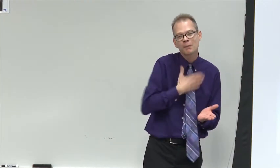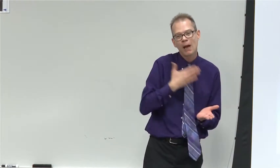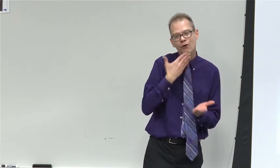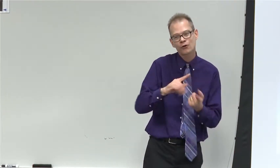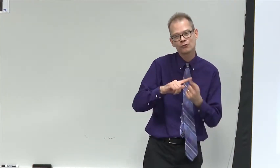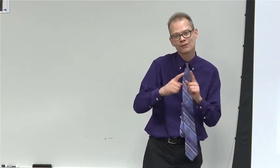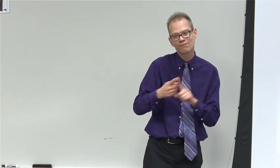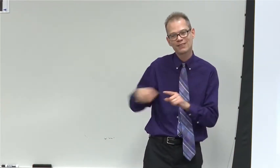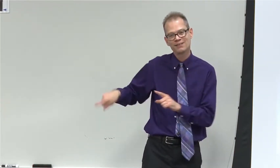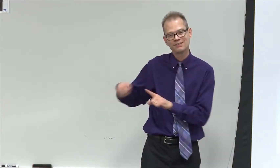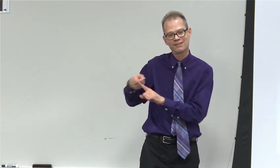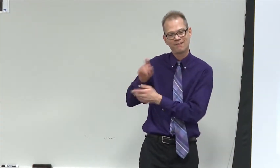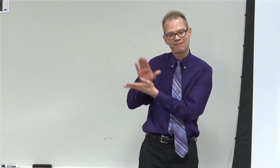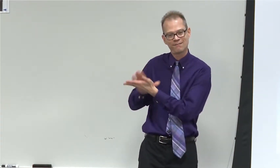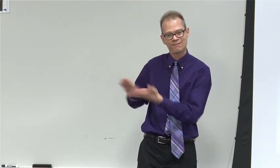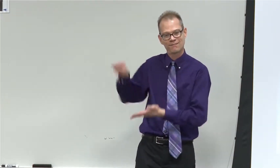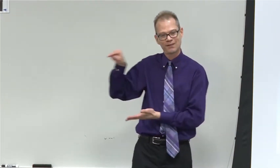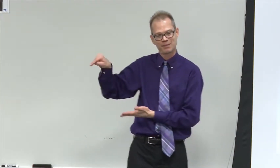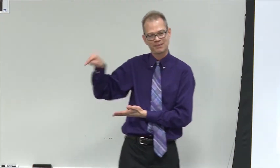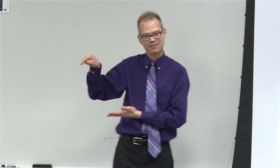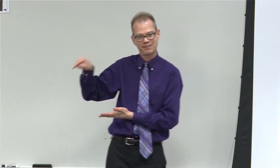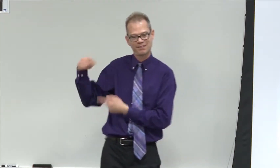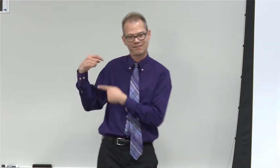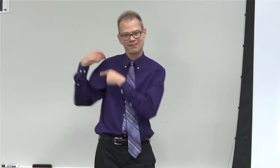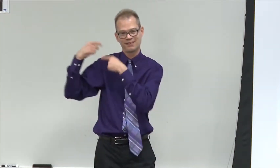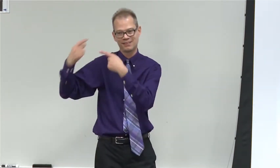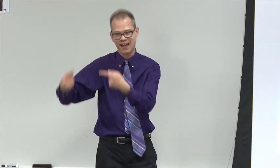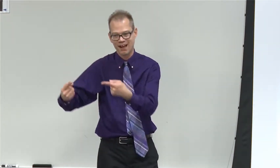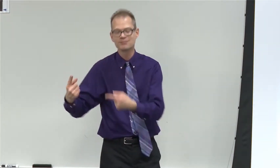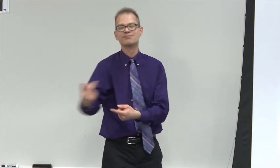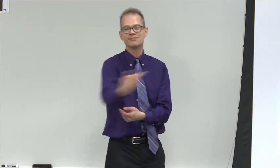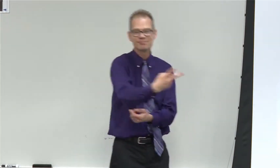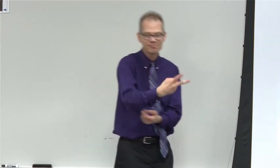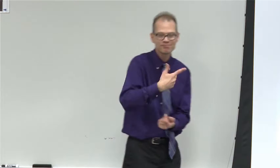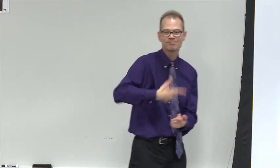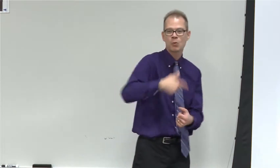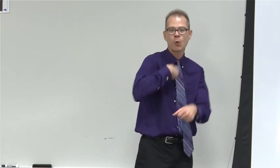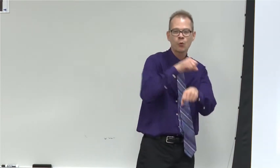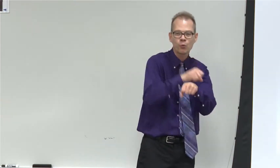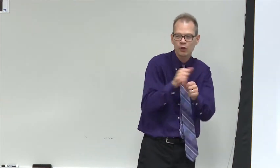who became really good friends of mine during my previous college years,